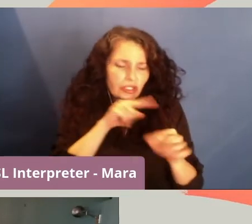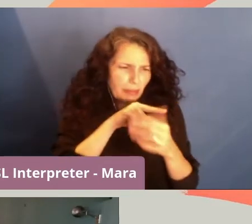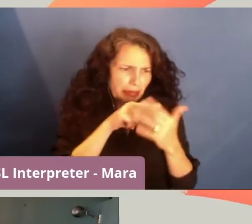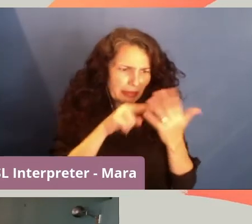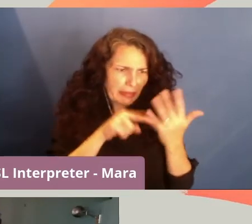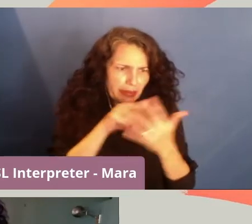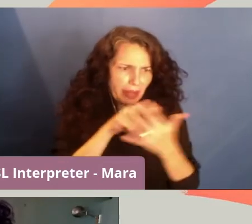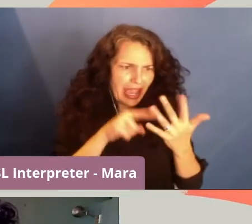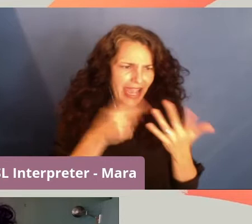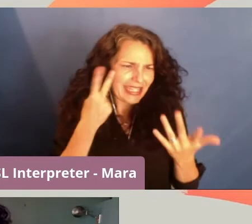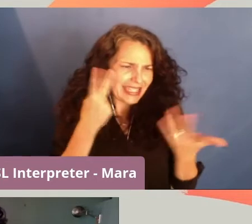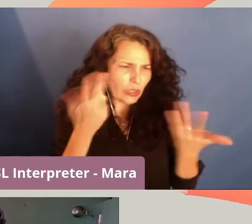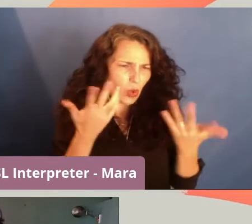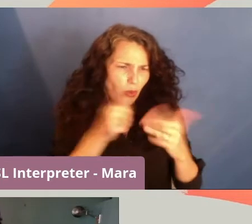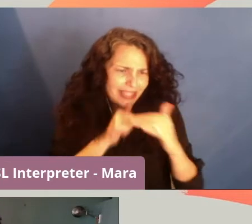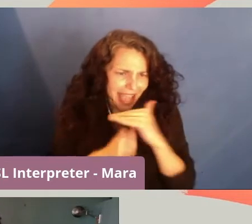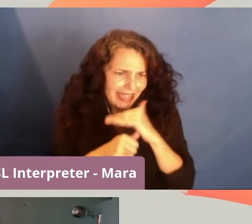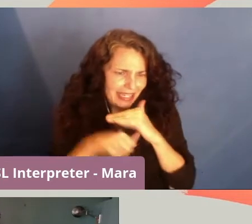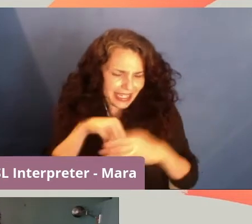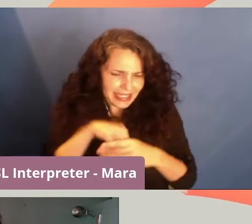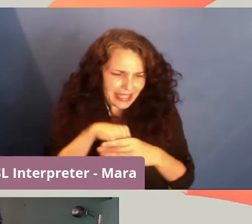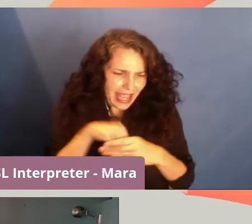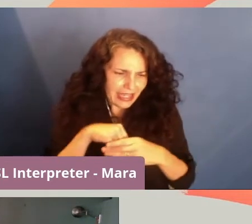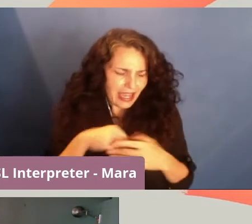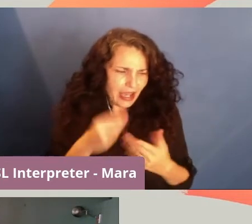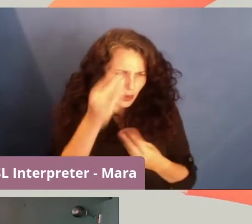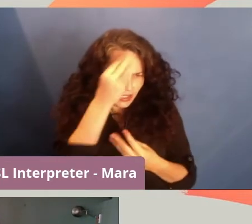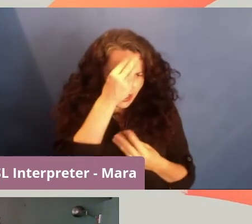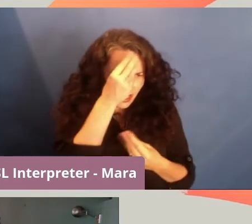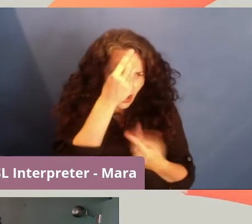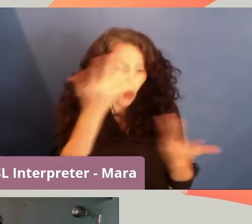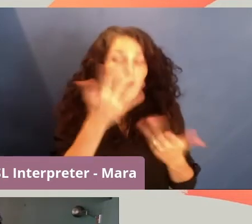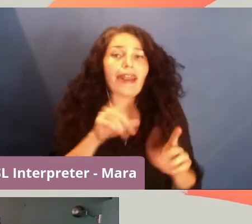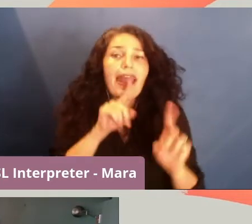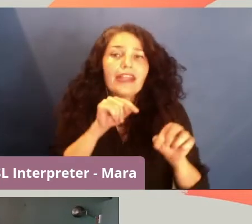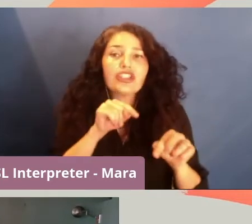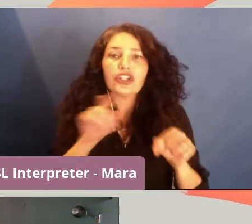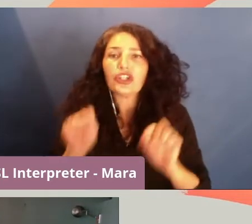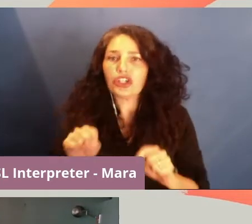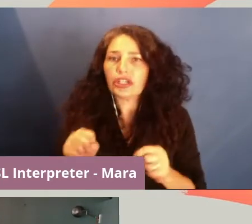And I wanted to find an answer that would validate him rather than defending myself,